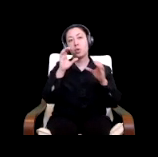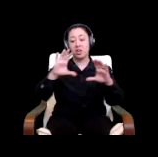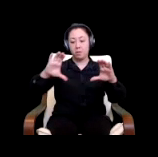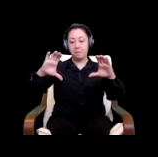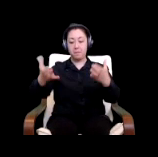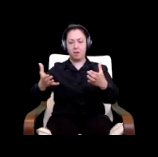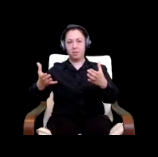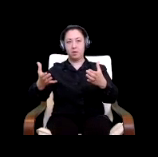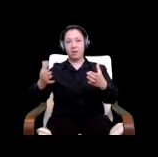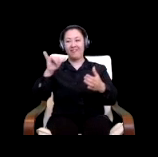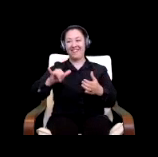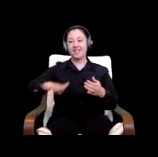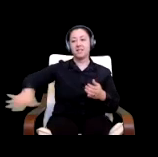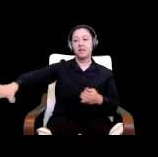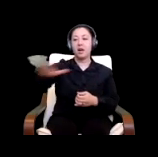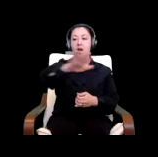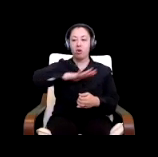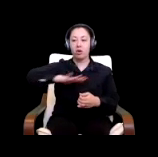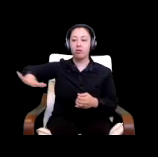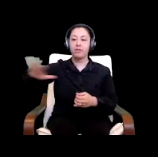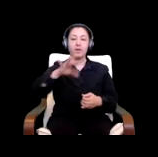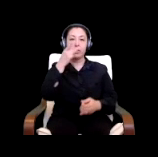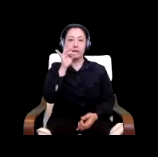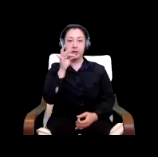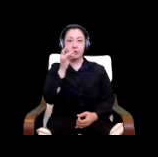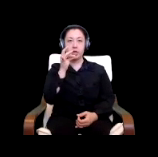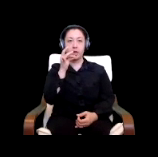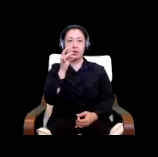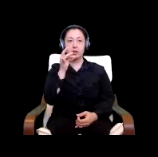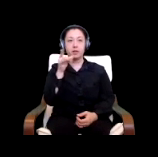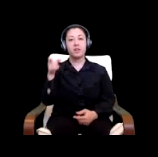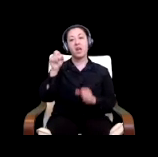around the child in which they can most easily access communication.